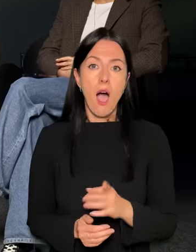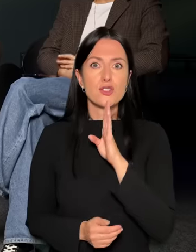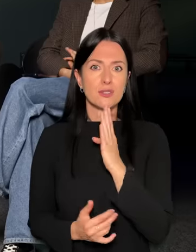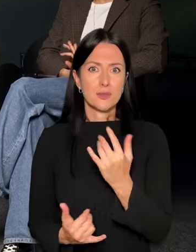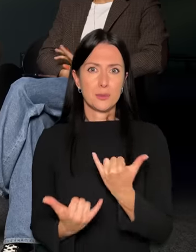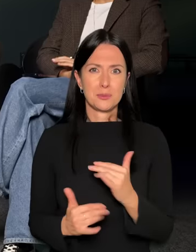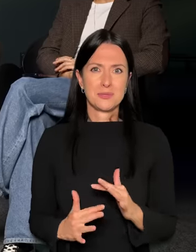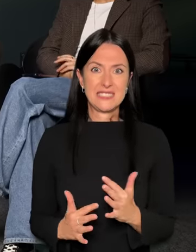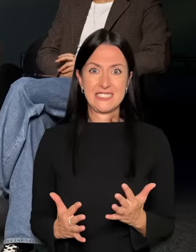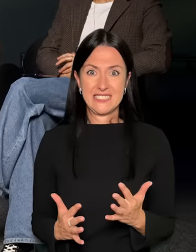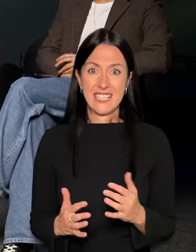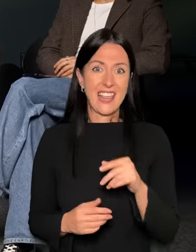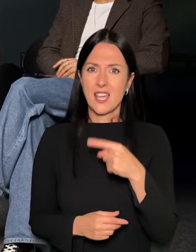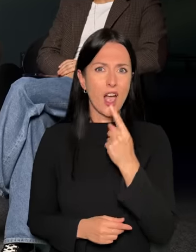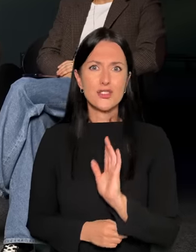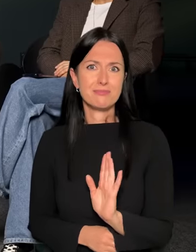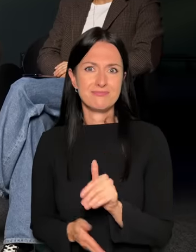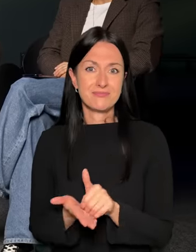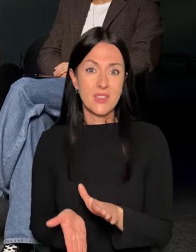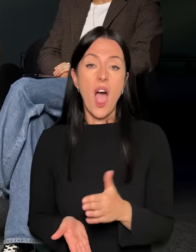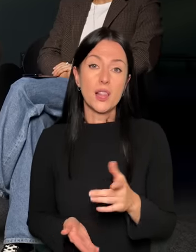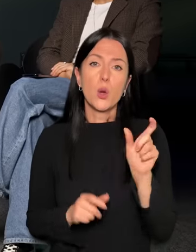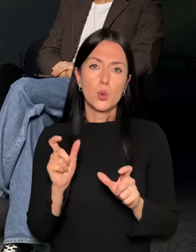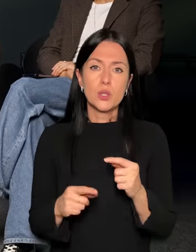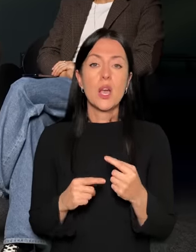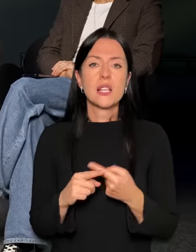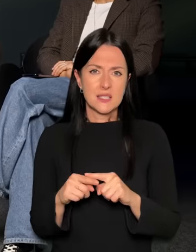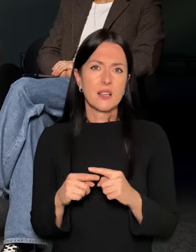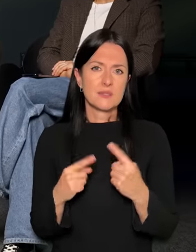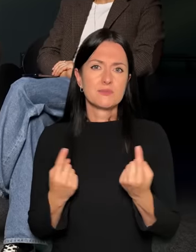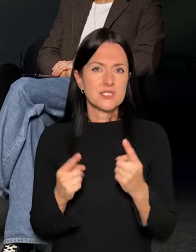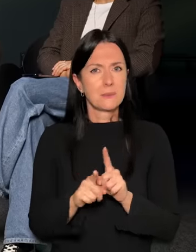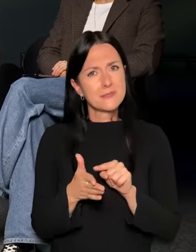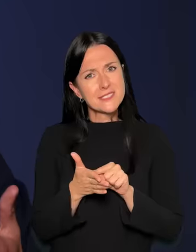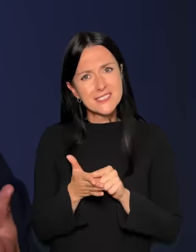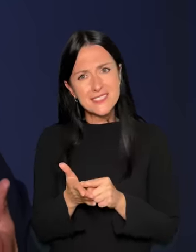and the woman offers you a seat. So you say no, but people usually insist,